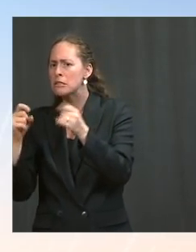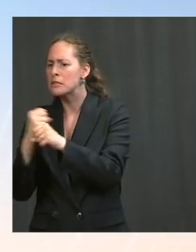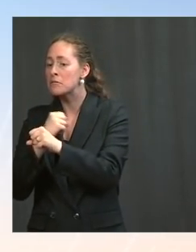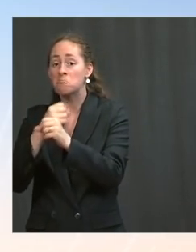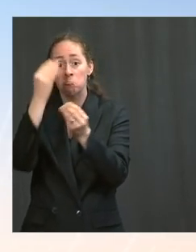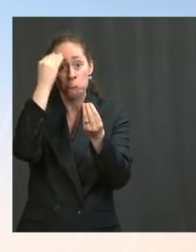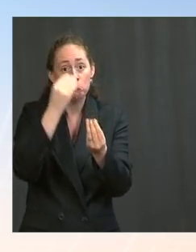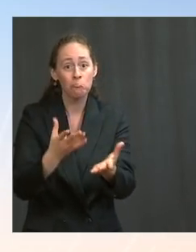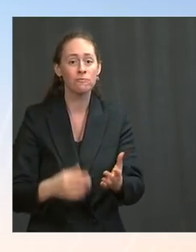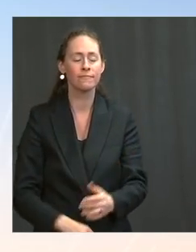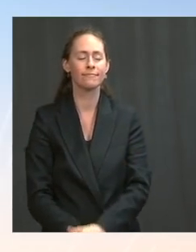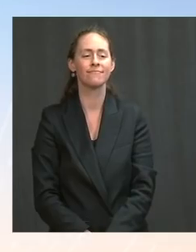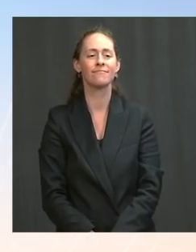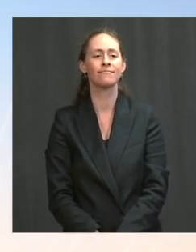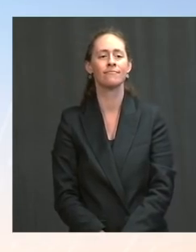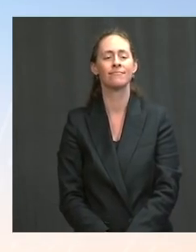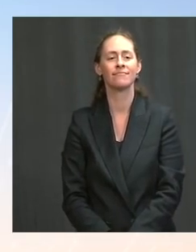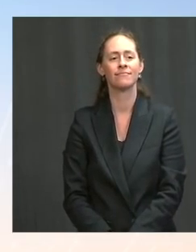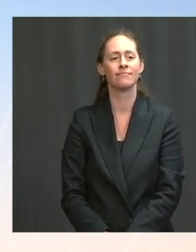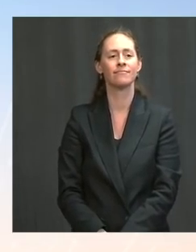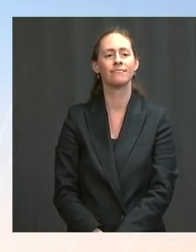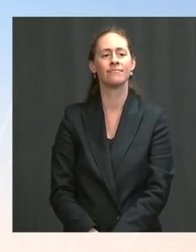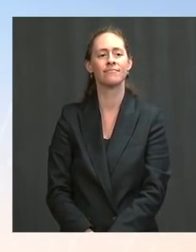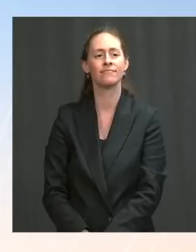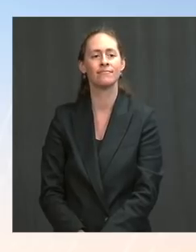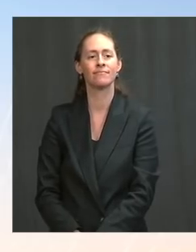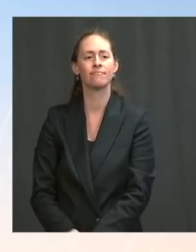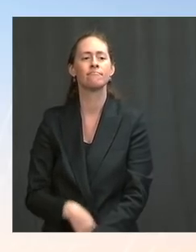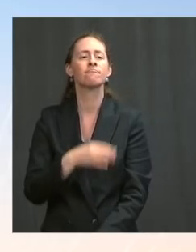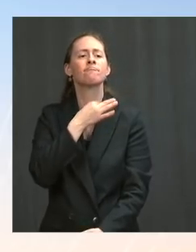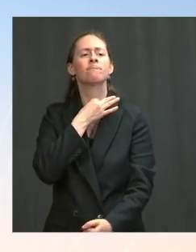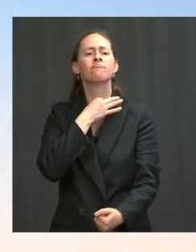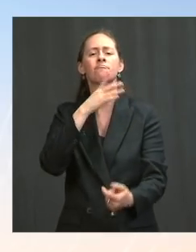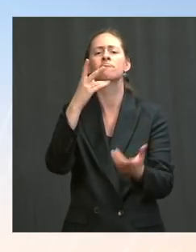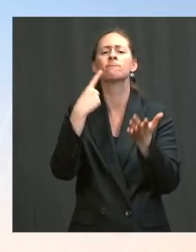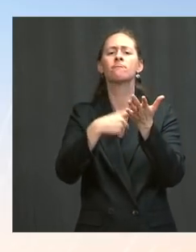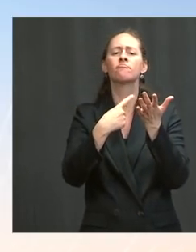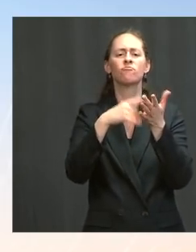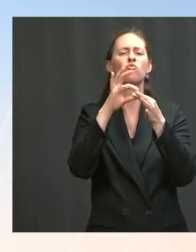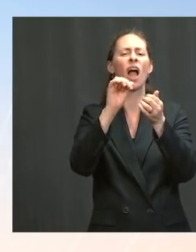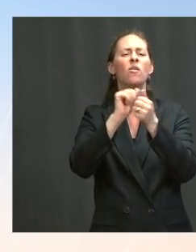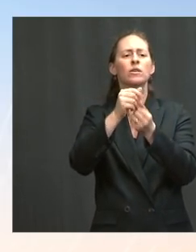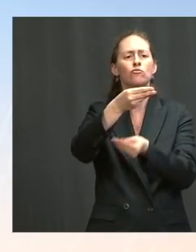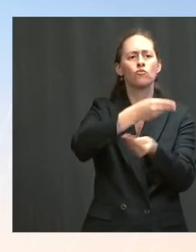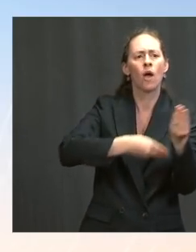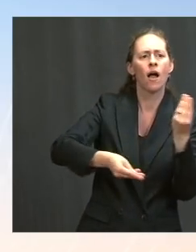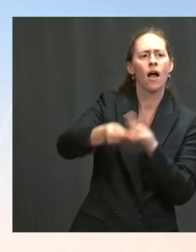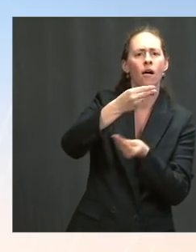The first U.S.-Taiwan trade talks in five years are supposed to take place this week.